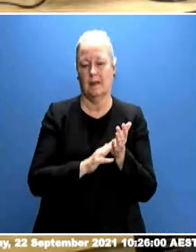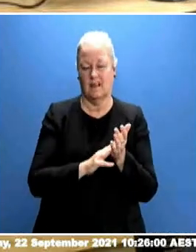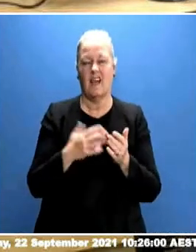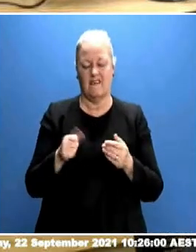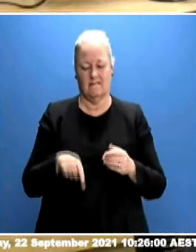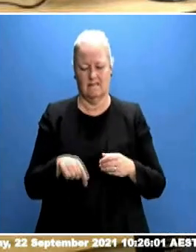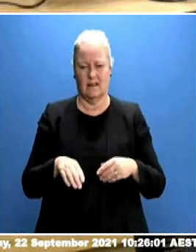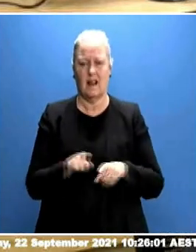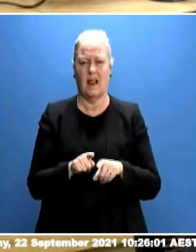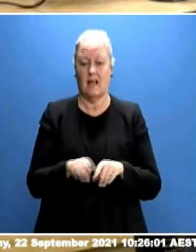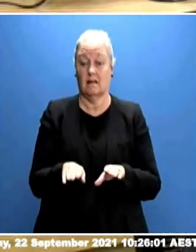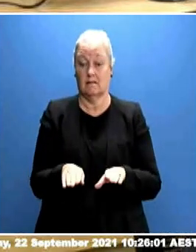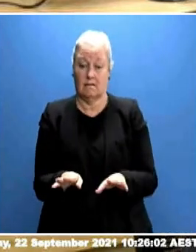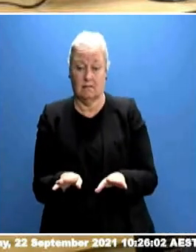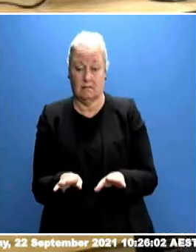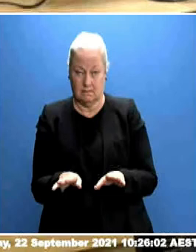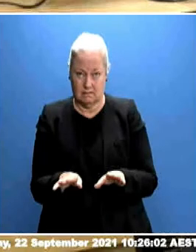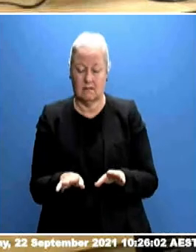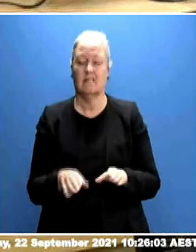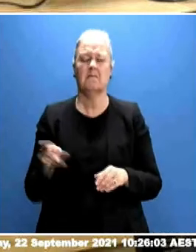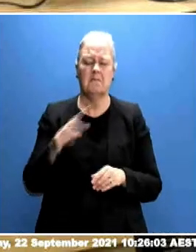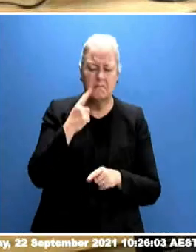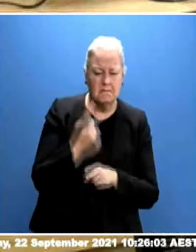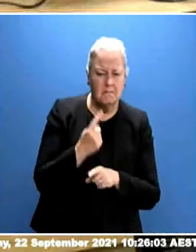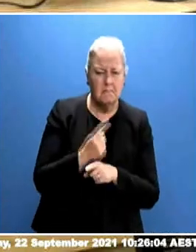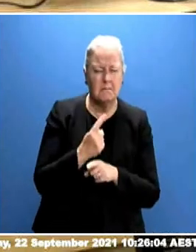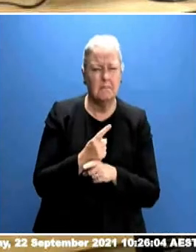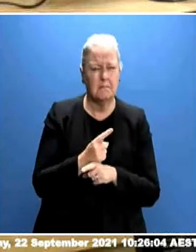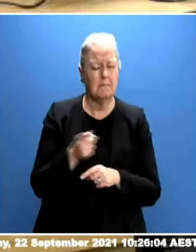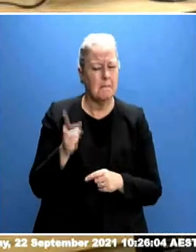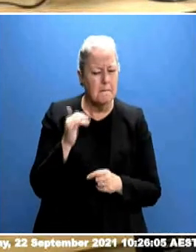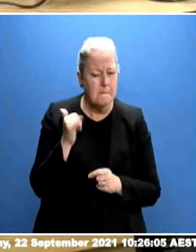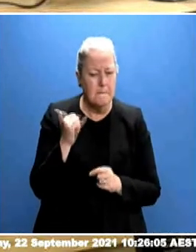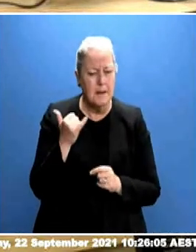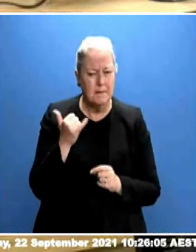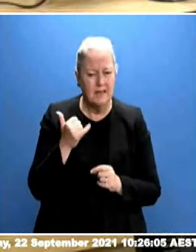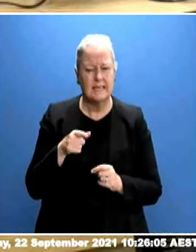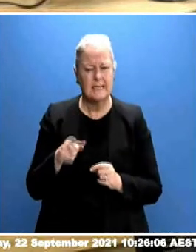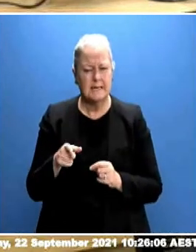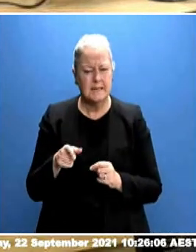daycare worker suggested it could be why Megan was delayed in her walking,